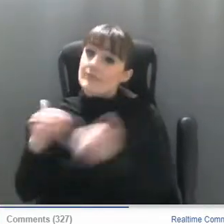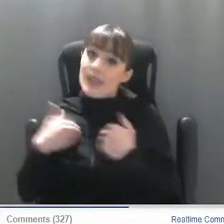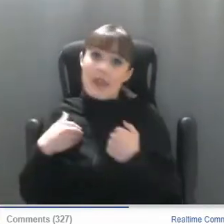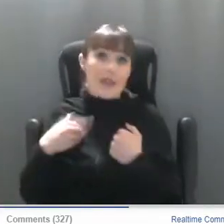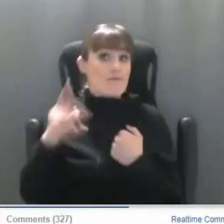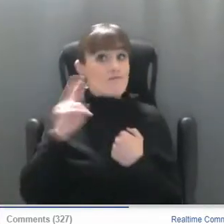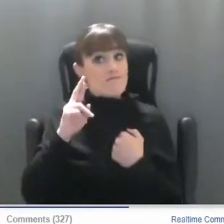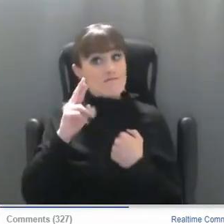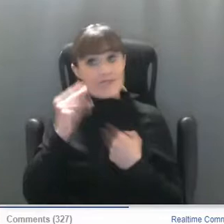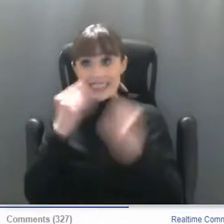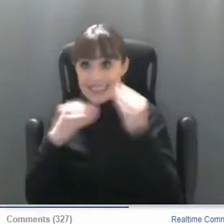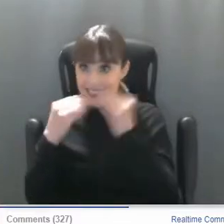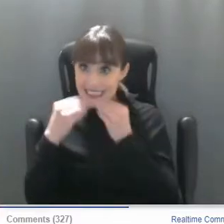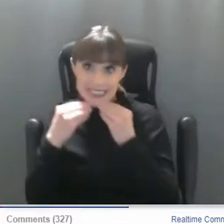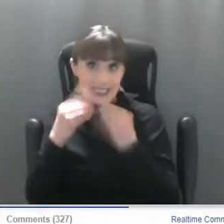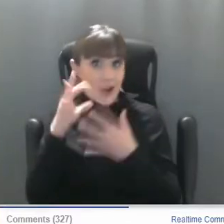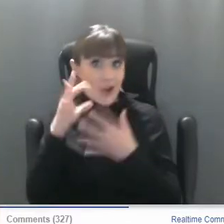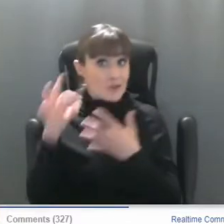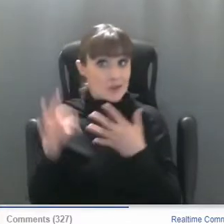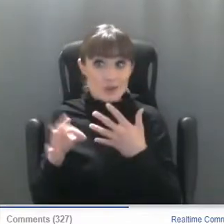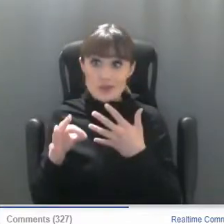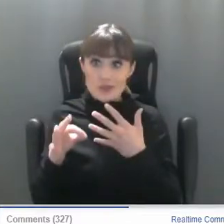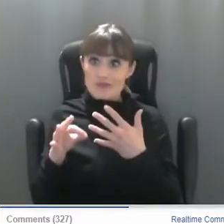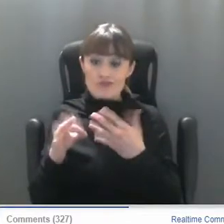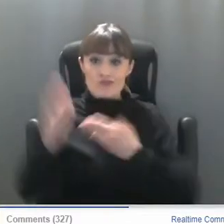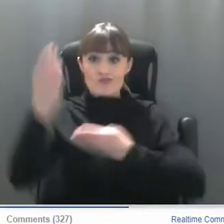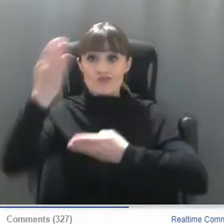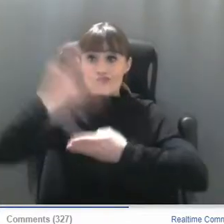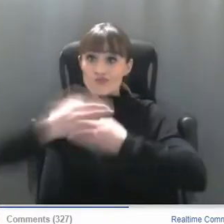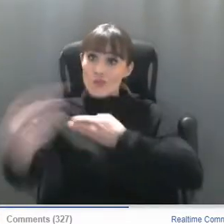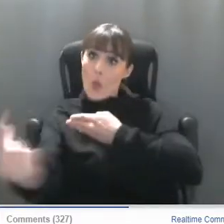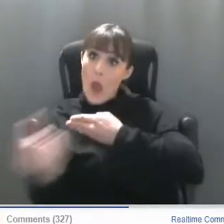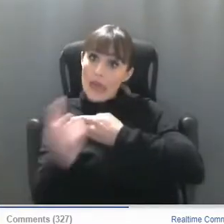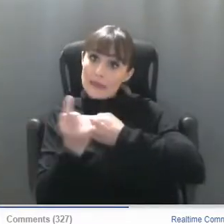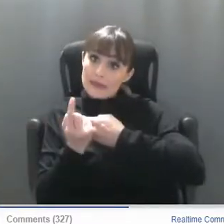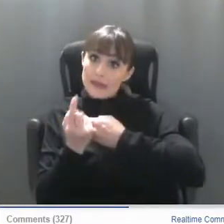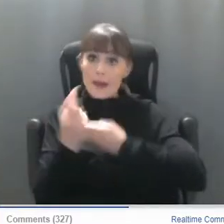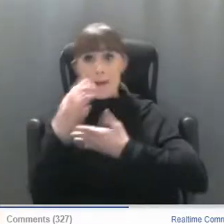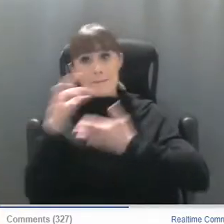We have walk-up dining options. Colton! How are you? Good!